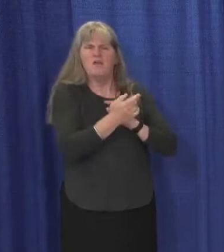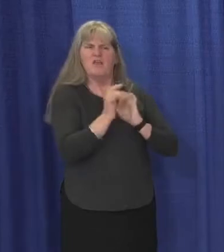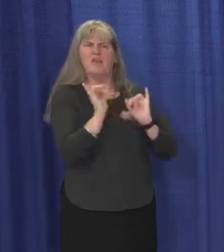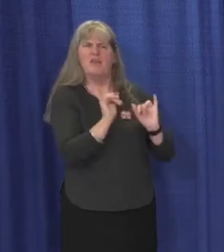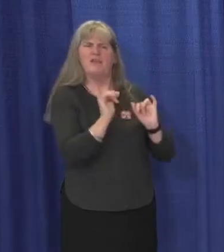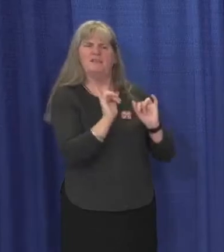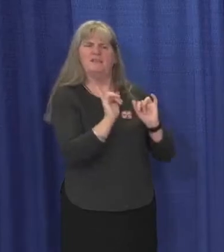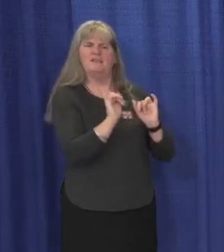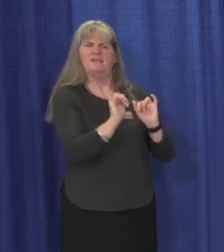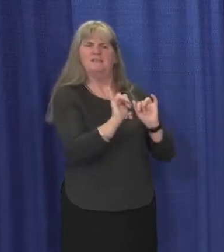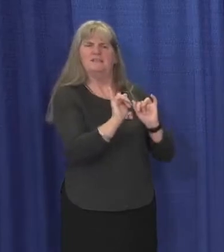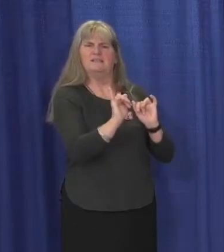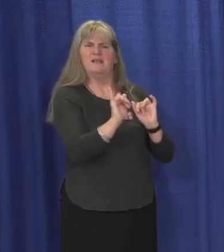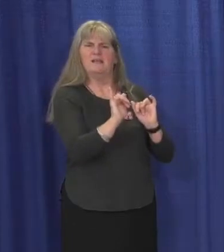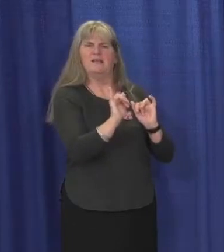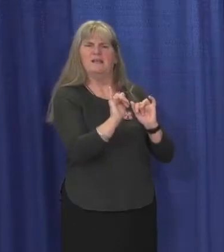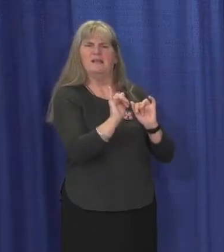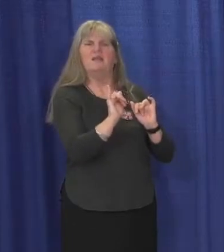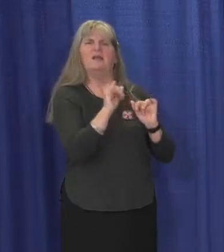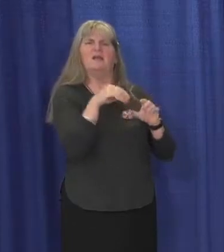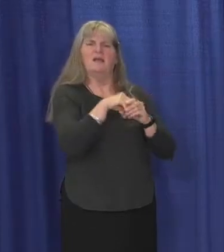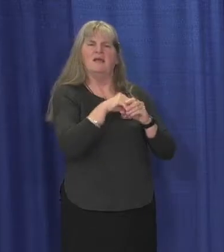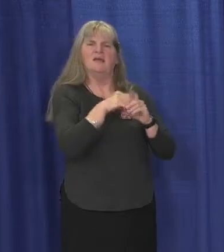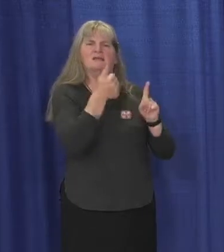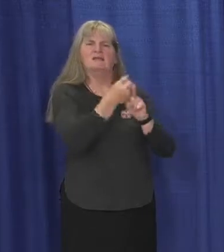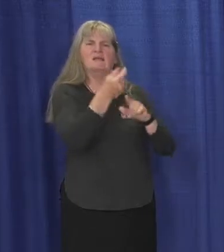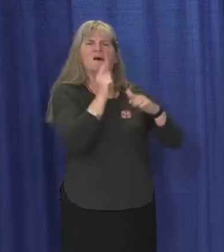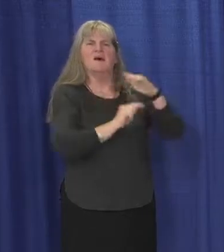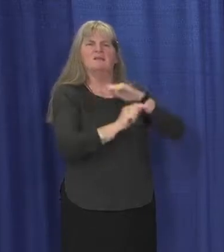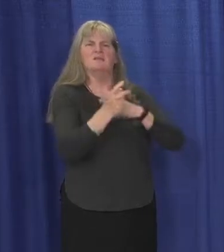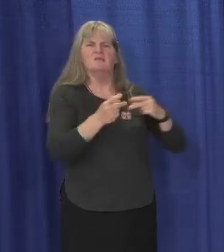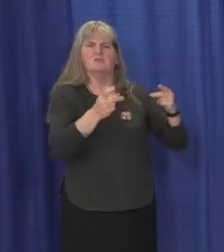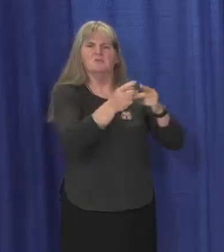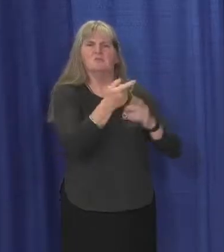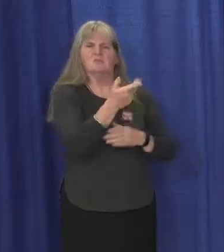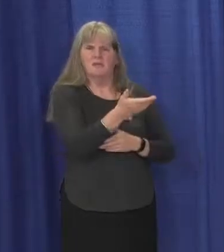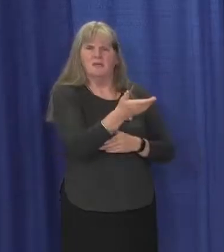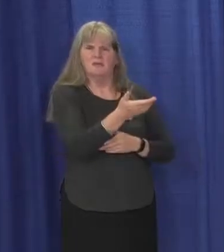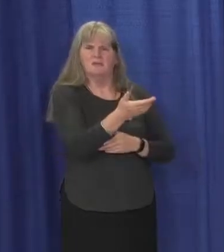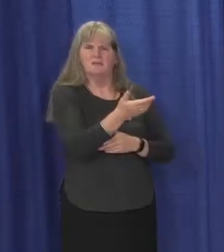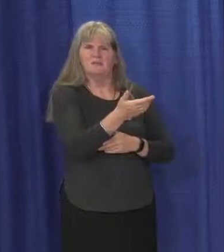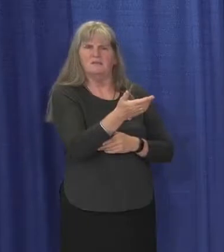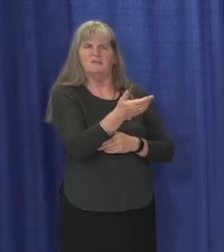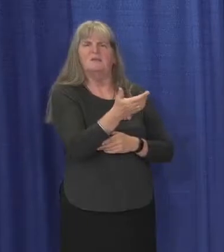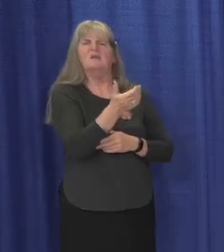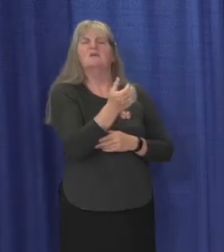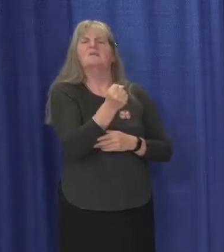the ground and more steadily on the ground as self-isolation facilities.